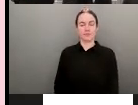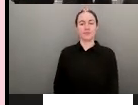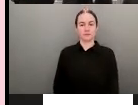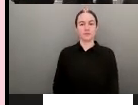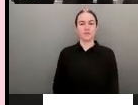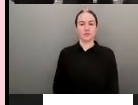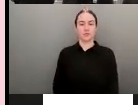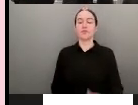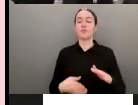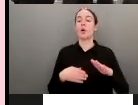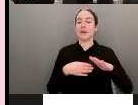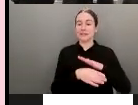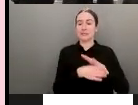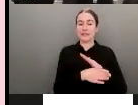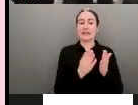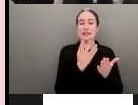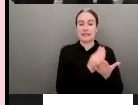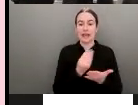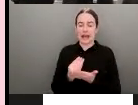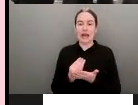Scanner is only available on Android.